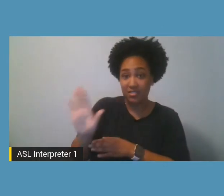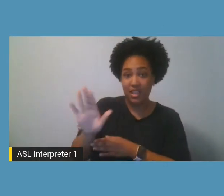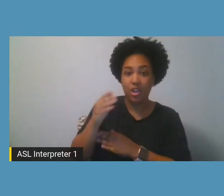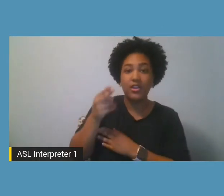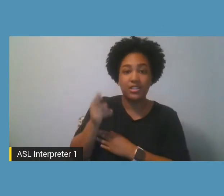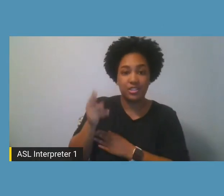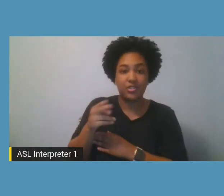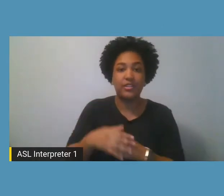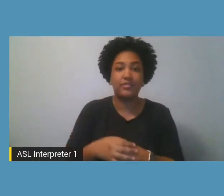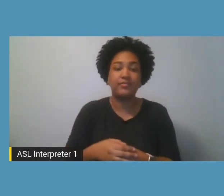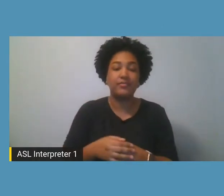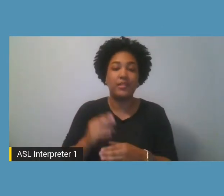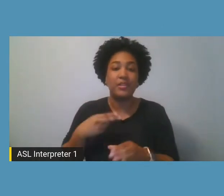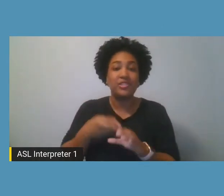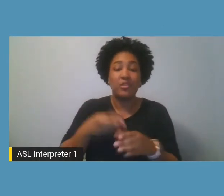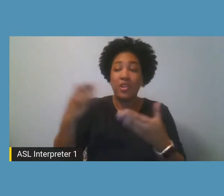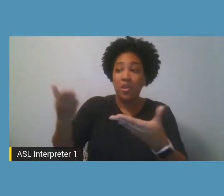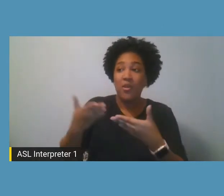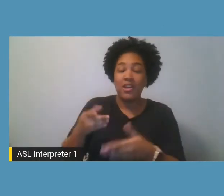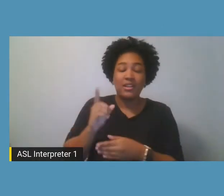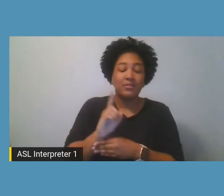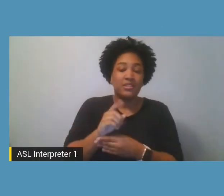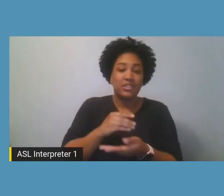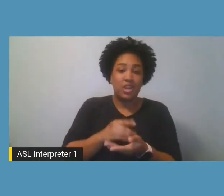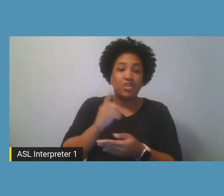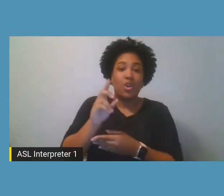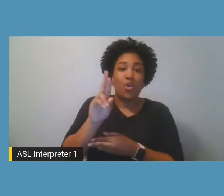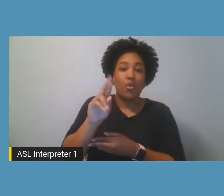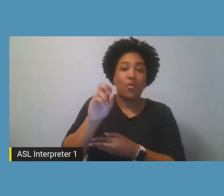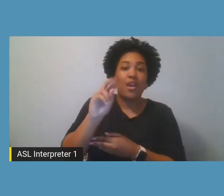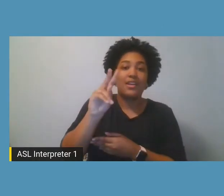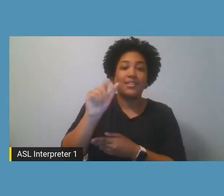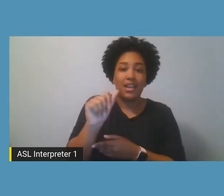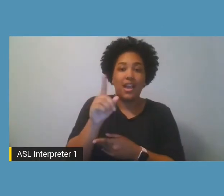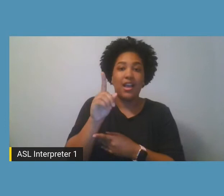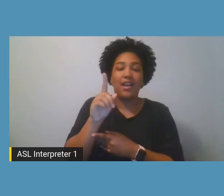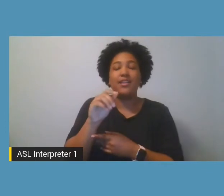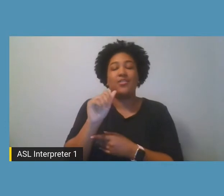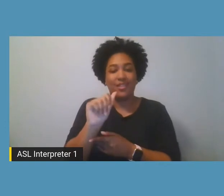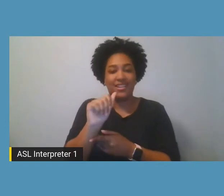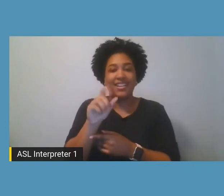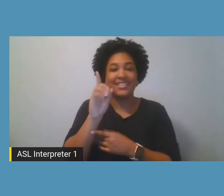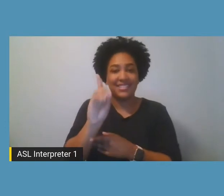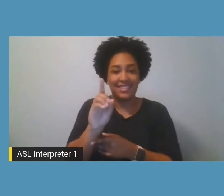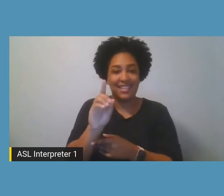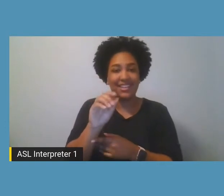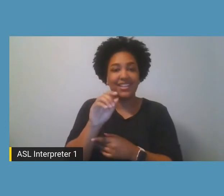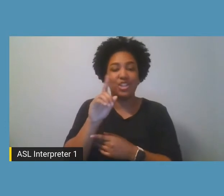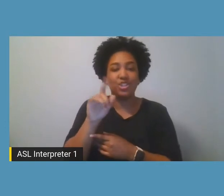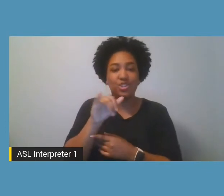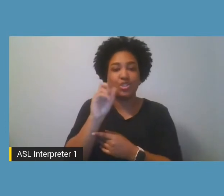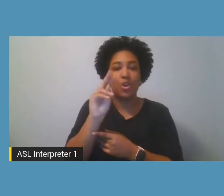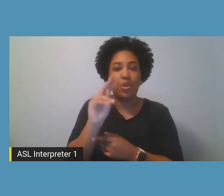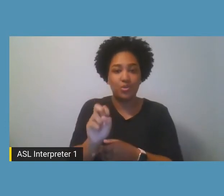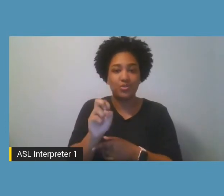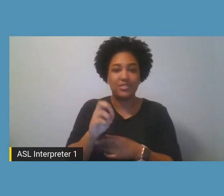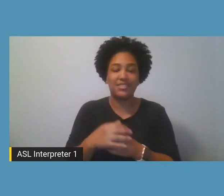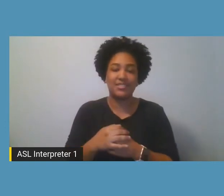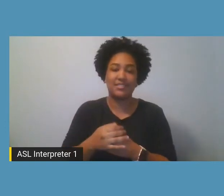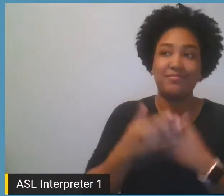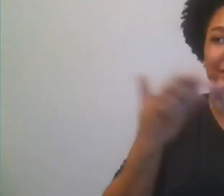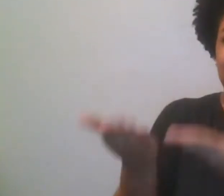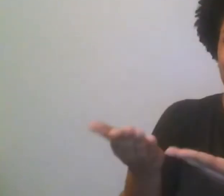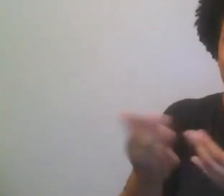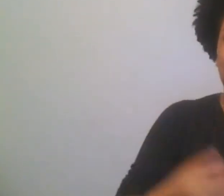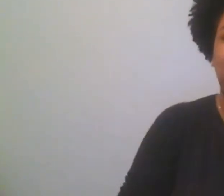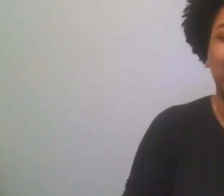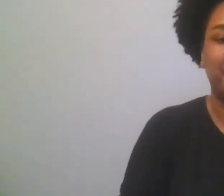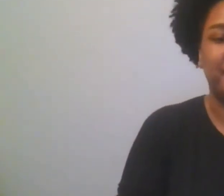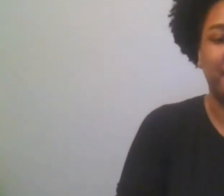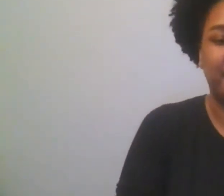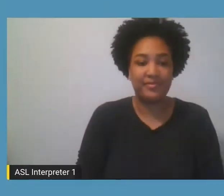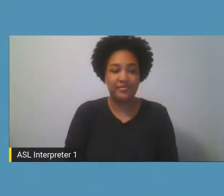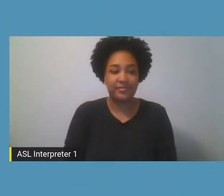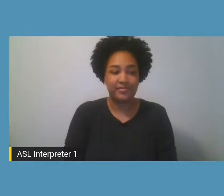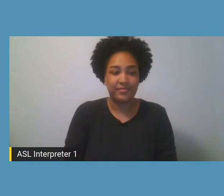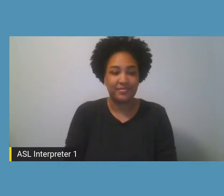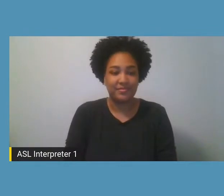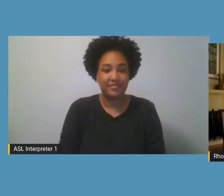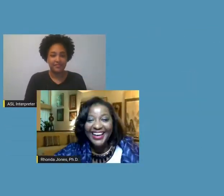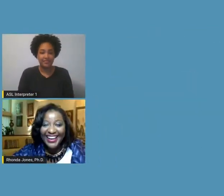in welcoming our presenters- and let's begin! Doctor Jones, take it away! Rhonda Jones: